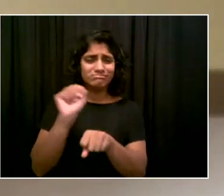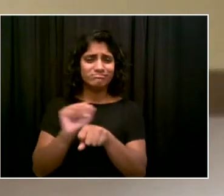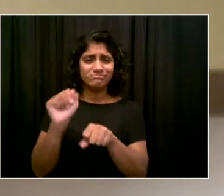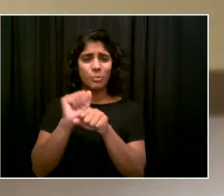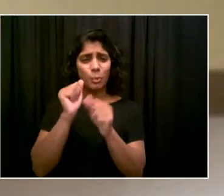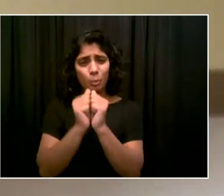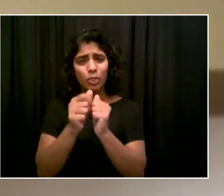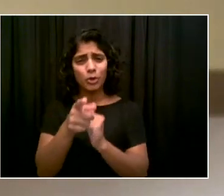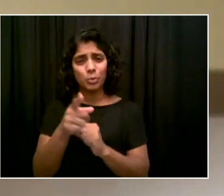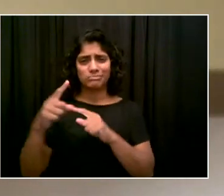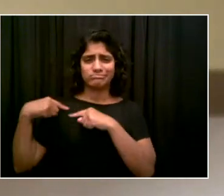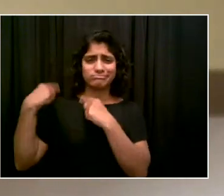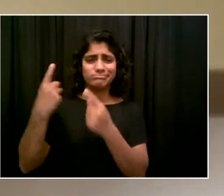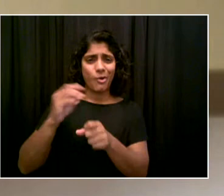YOU HAVE REALLY PULLED US